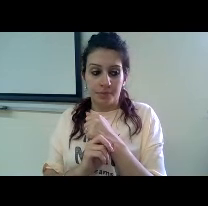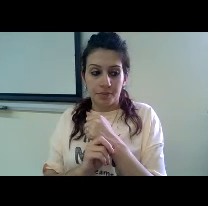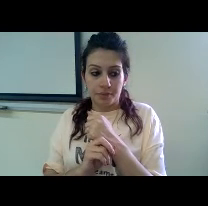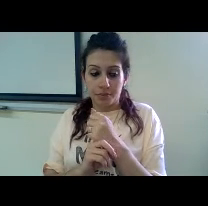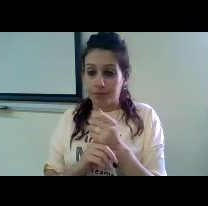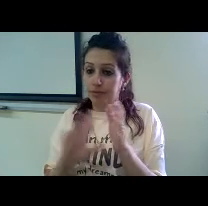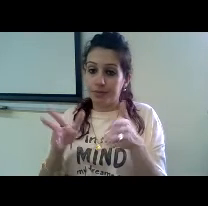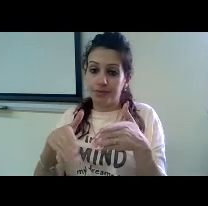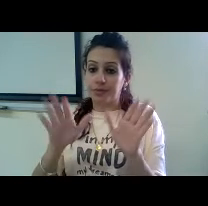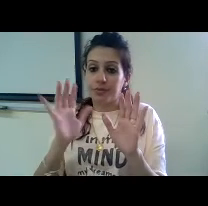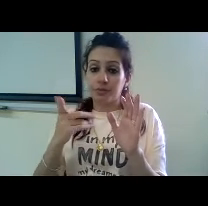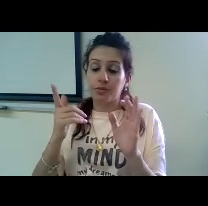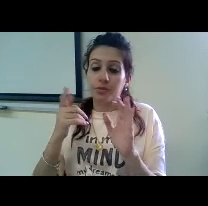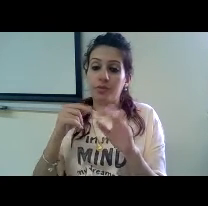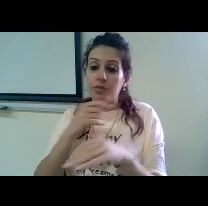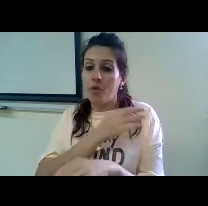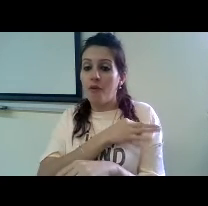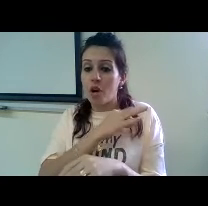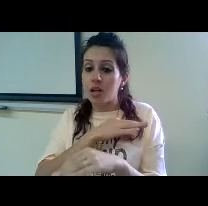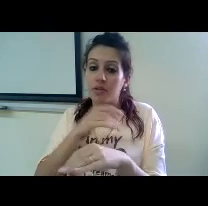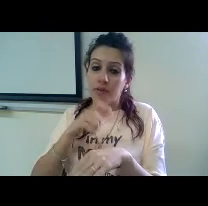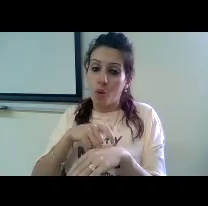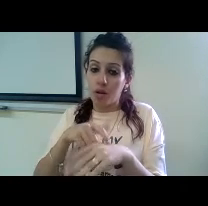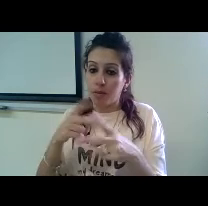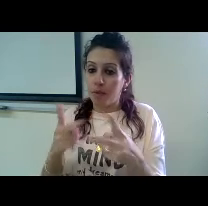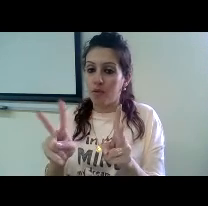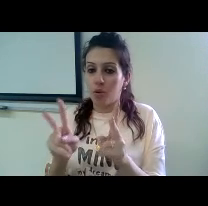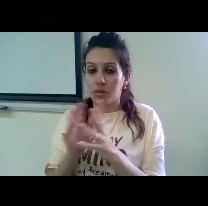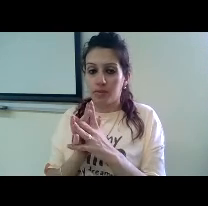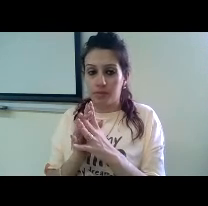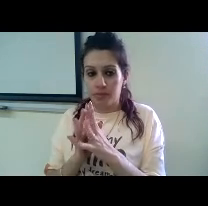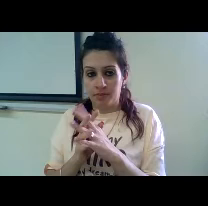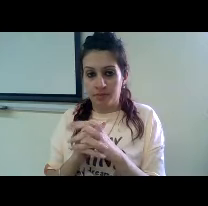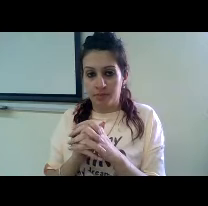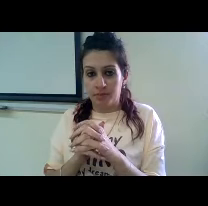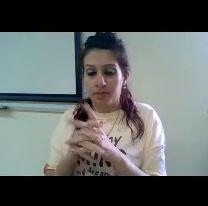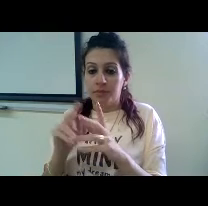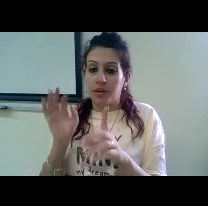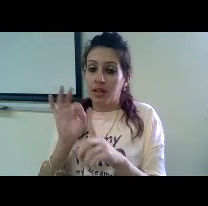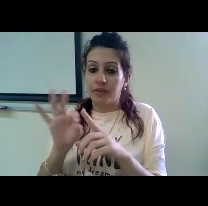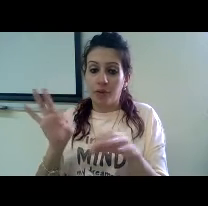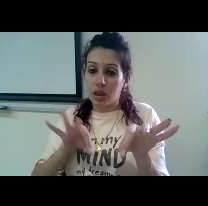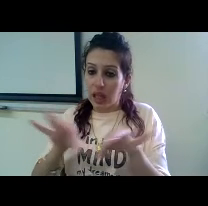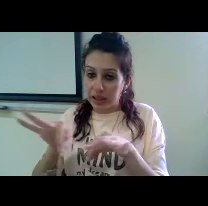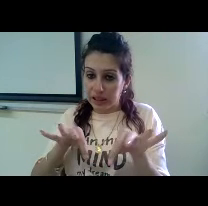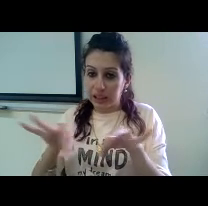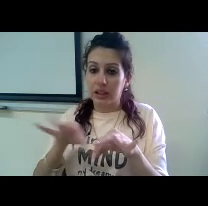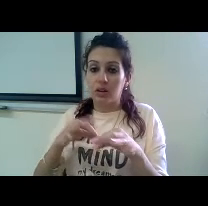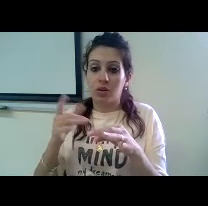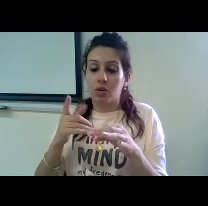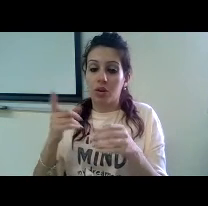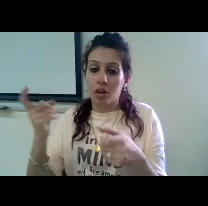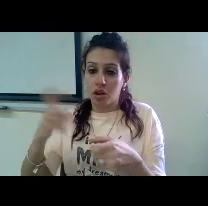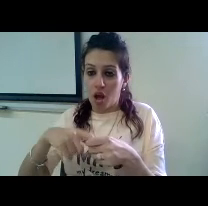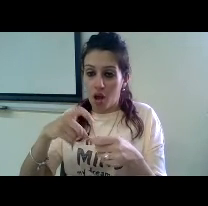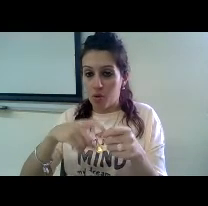the mutual understanding, which is very vital for this cooperation. Next, please.